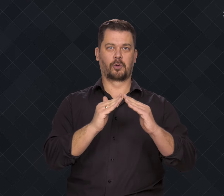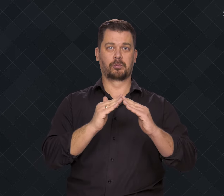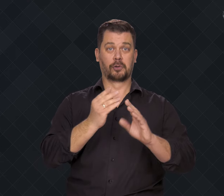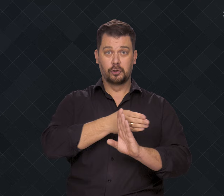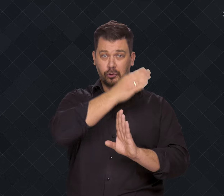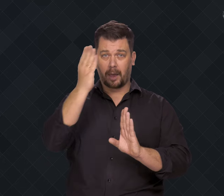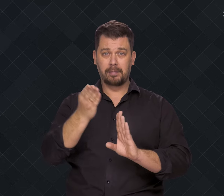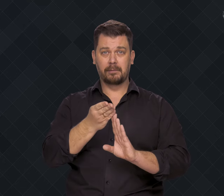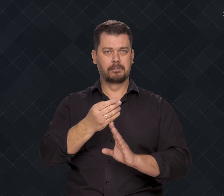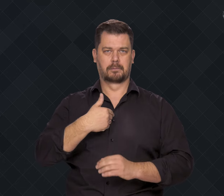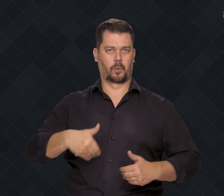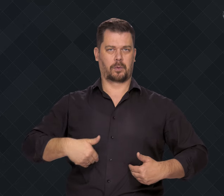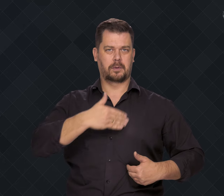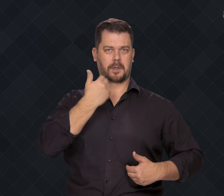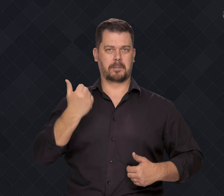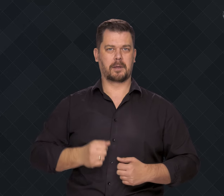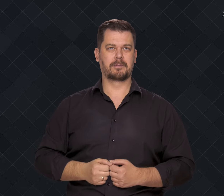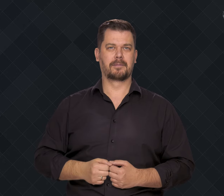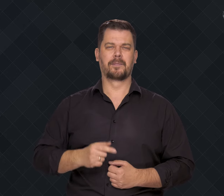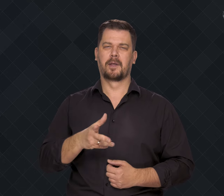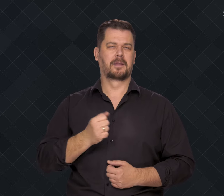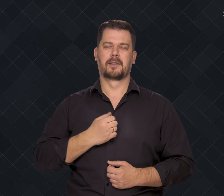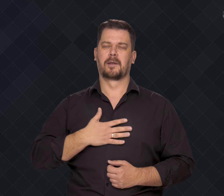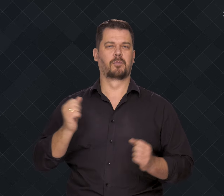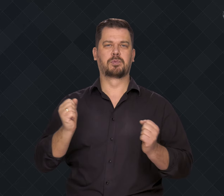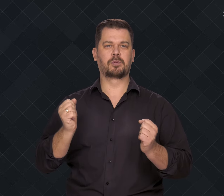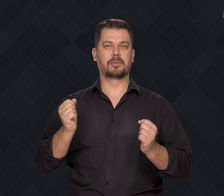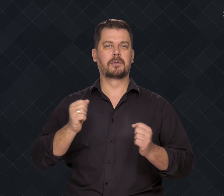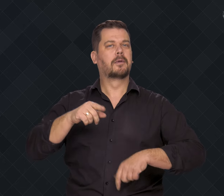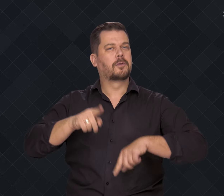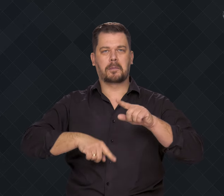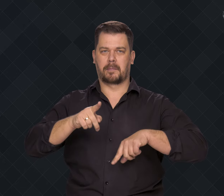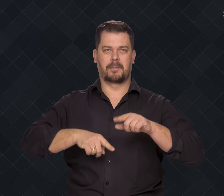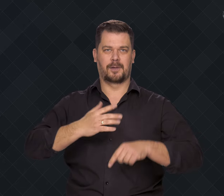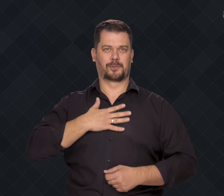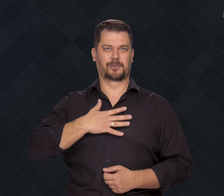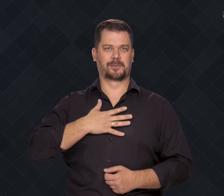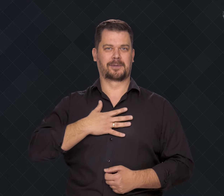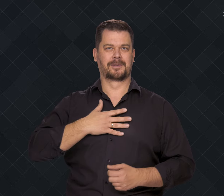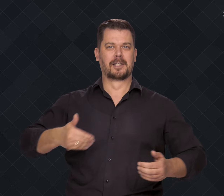because you weren't hungry all day! Don't worry, it's a normal sign of your body's healing —